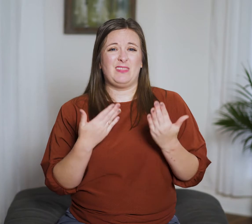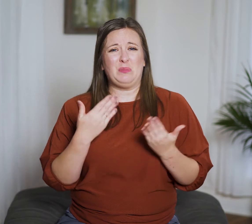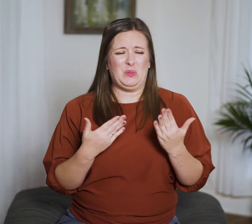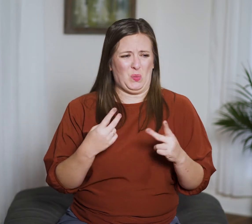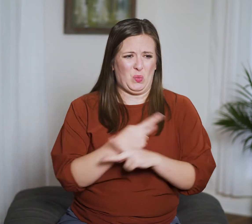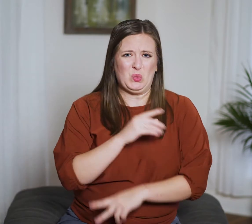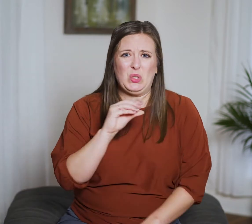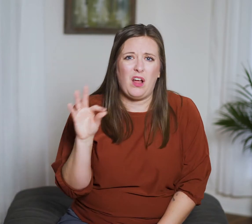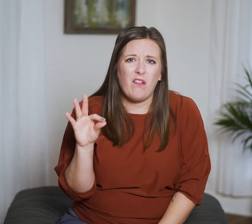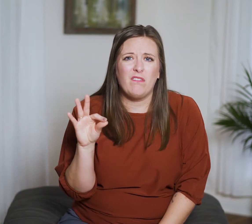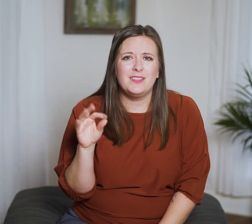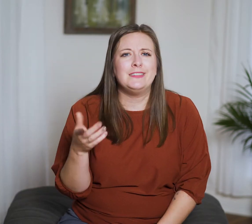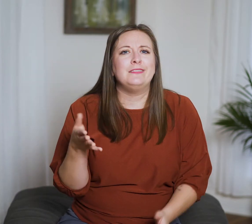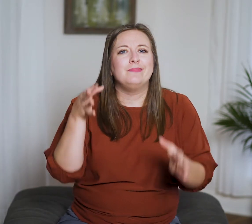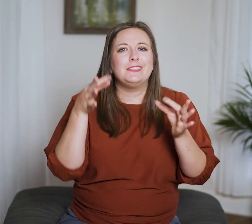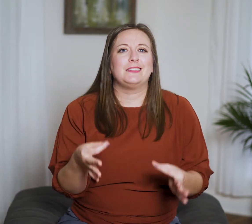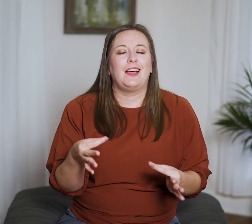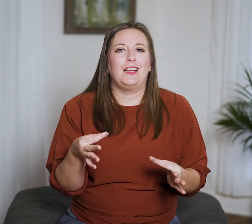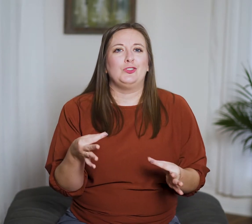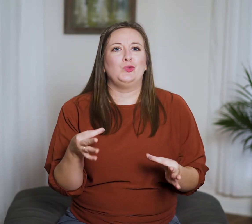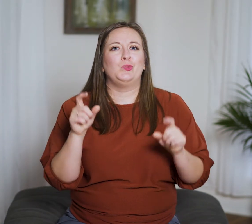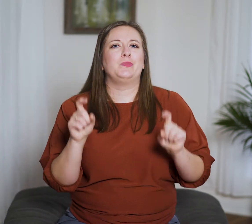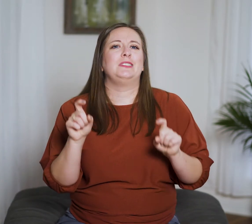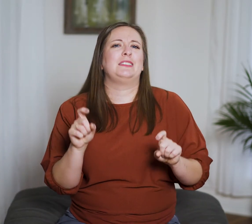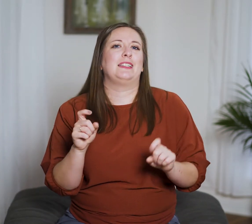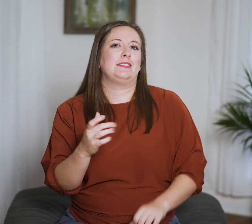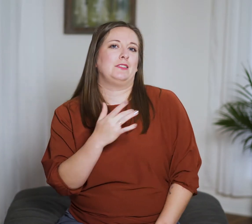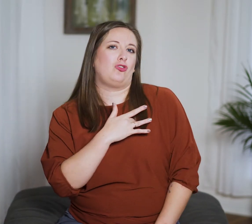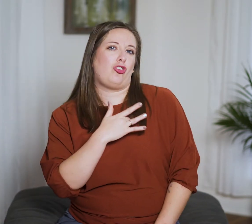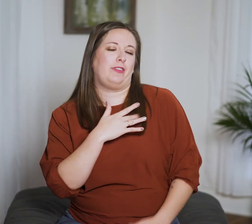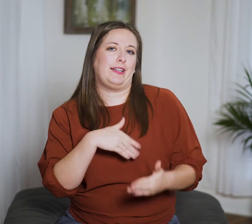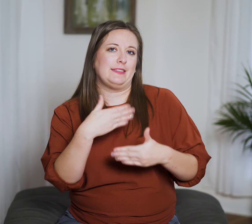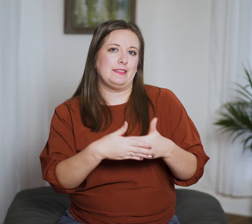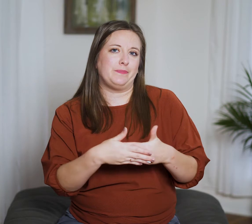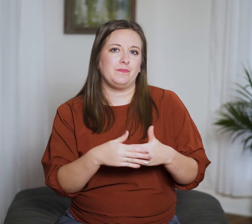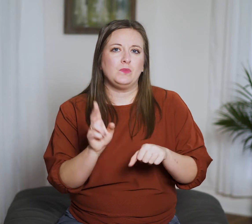and maybe even worse off. So he decides to test his heart next,